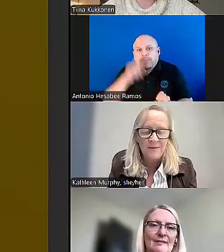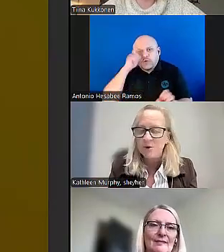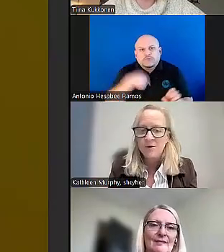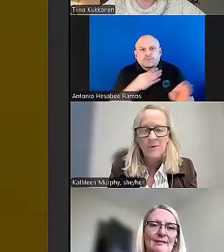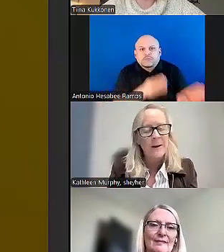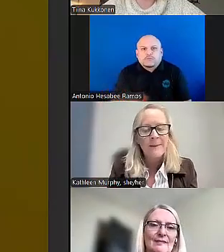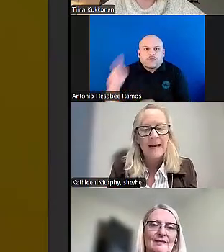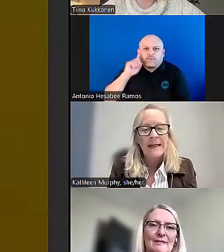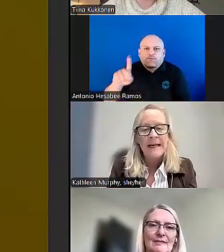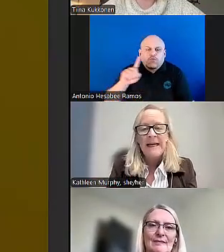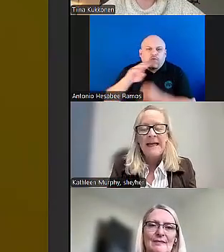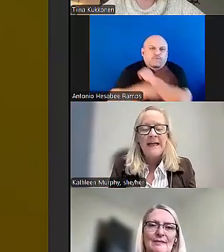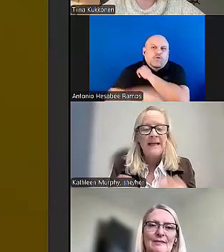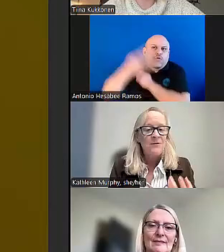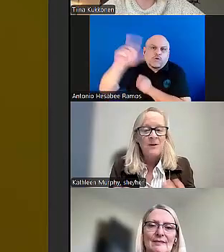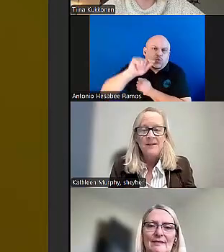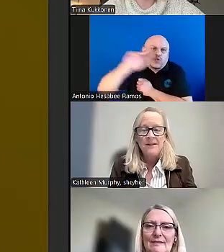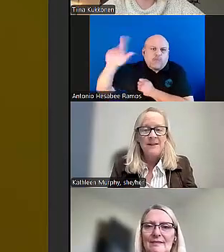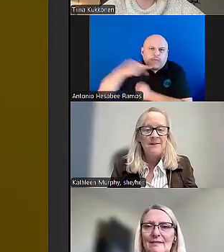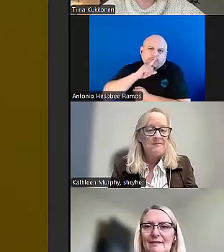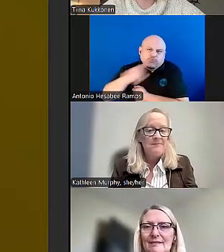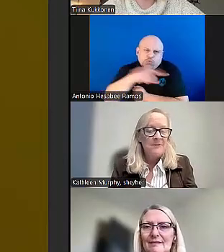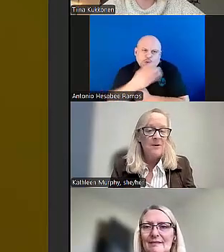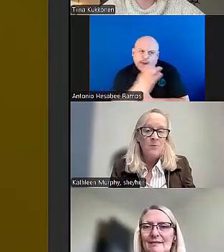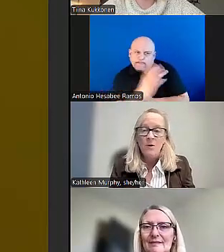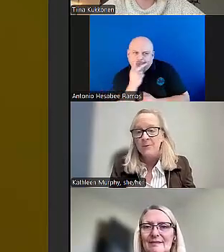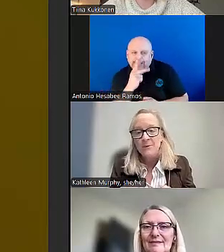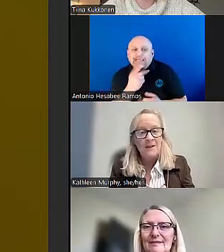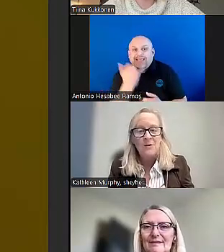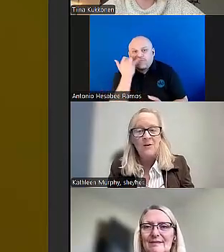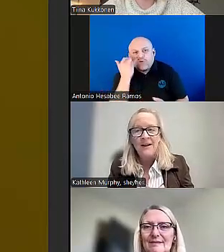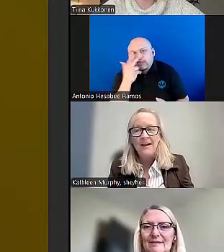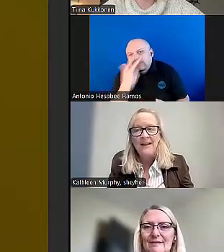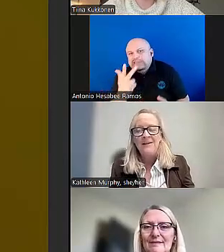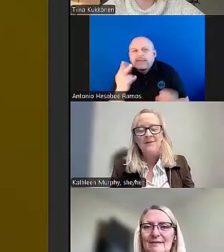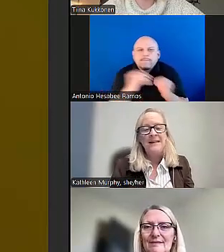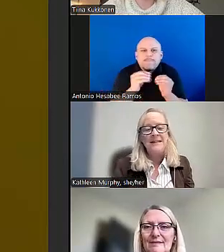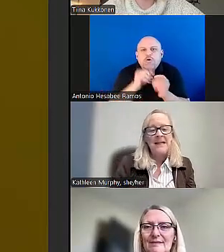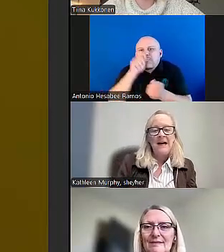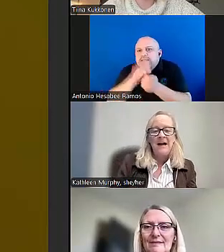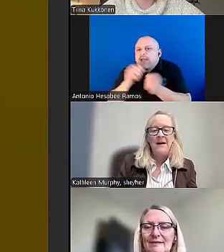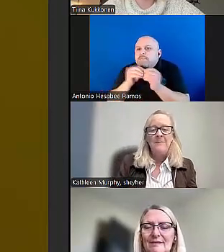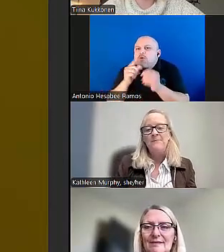I'm sure you want to come back. And if you want to see more of a particular thing in that event,